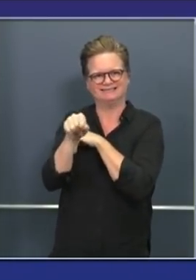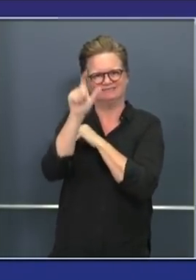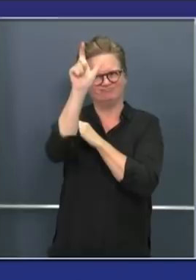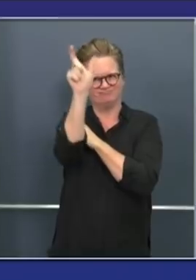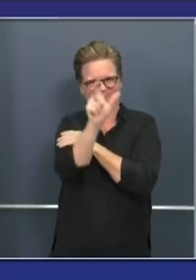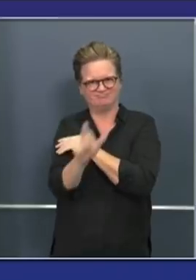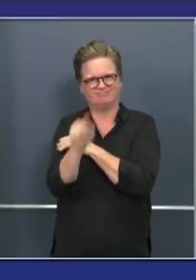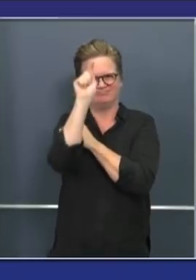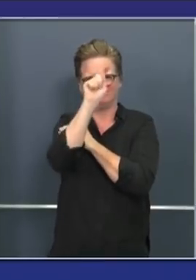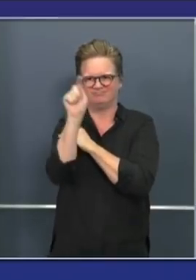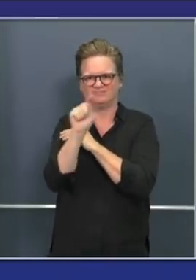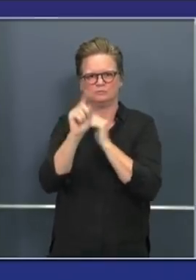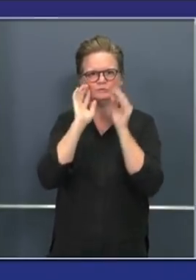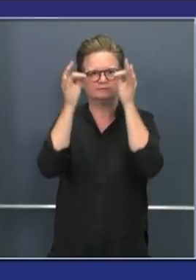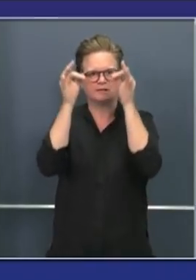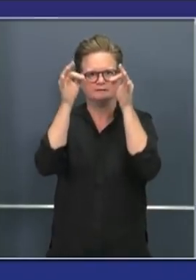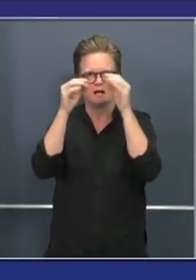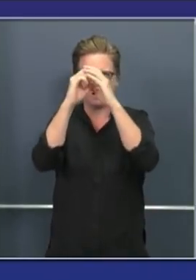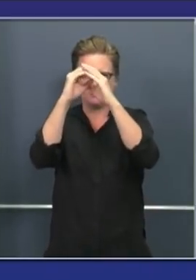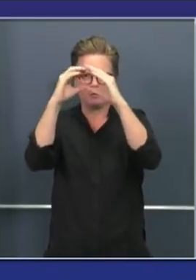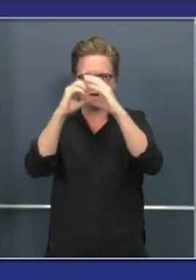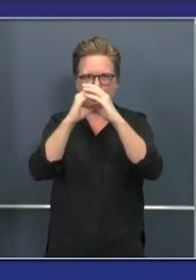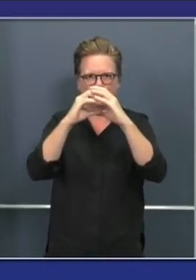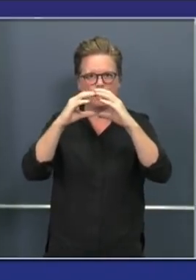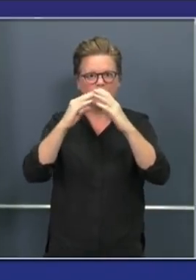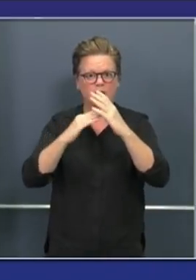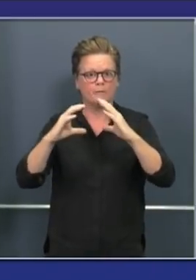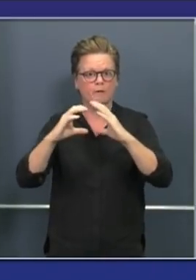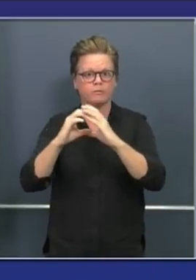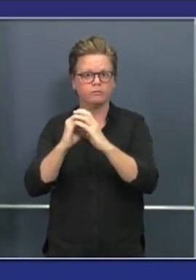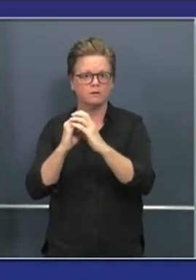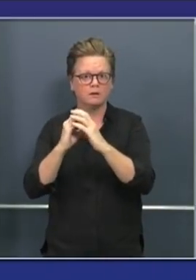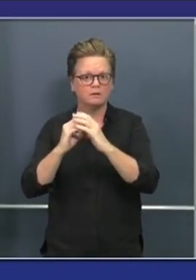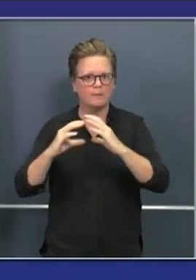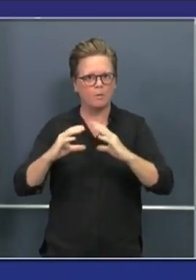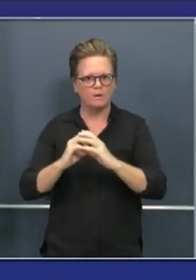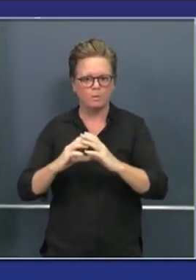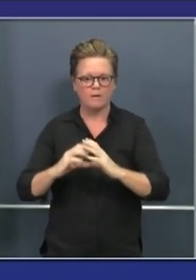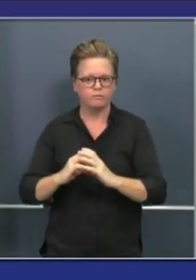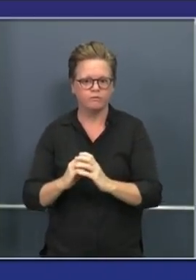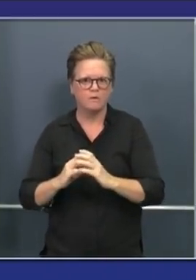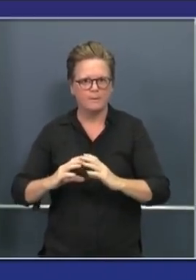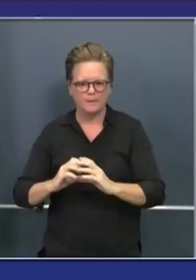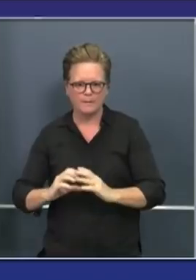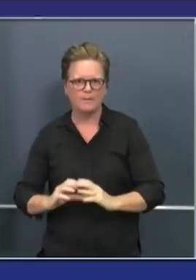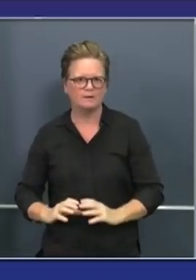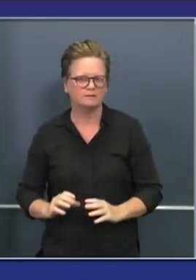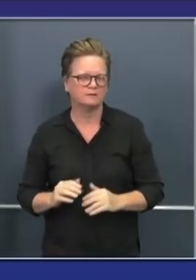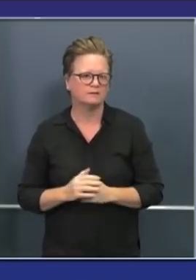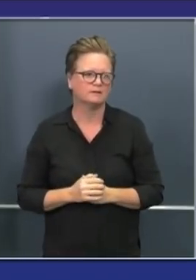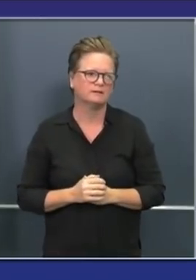REALITIES AND THE CHALLENGES WE HAVE FACED IN THIS STATE IN